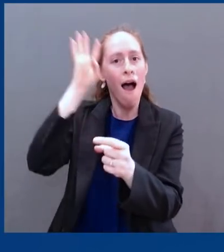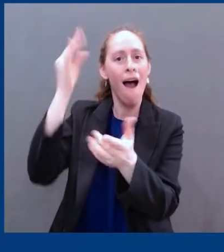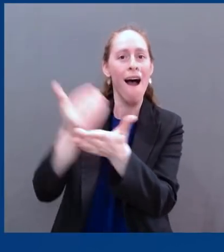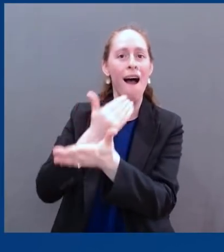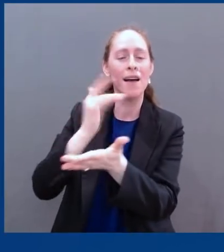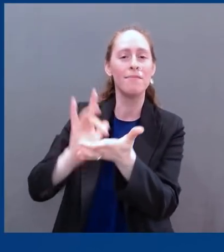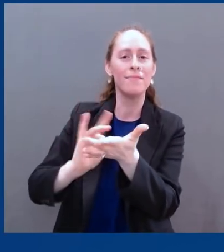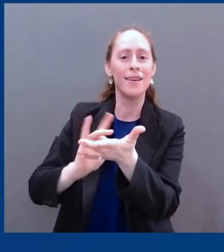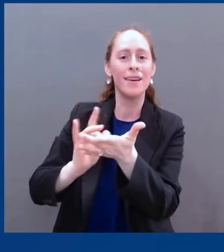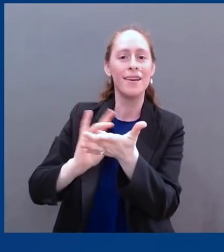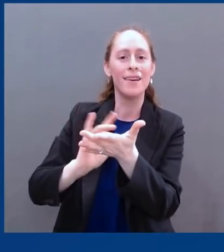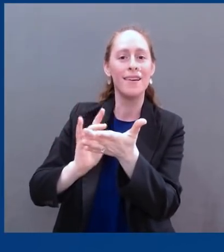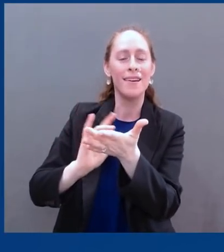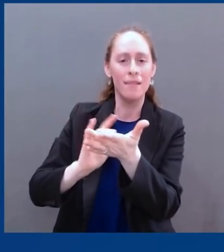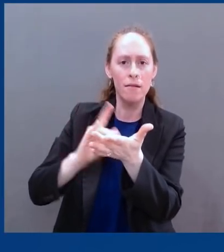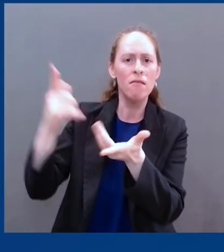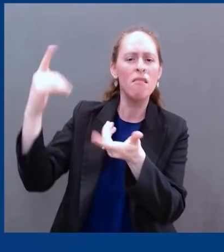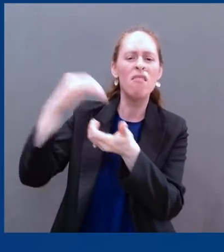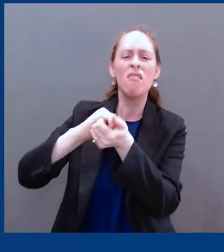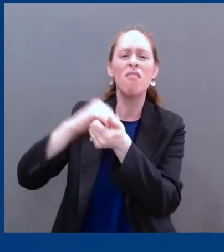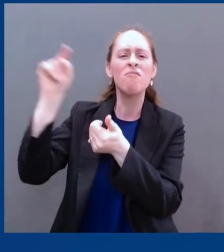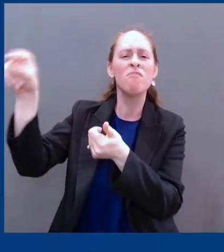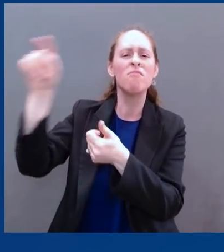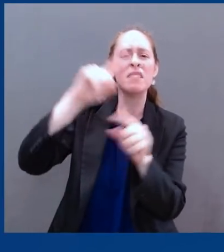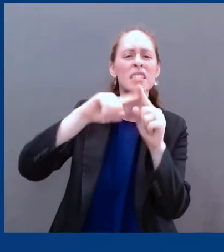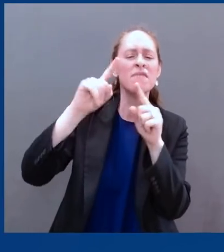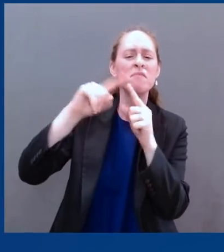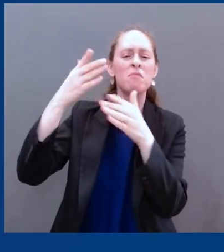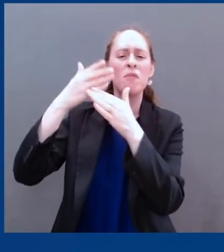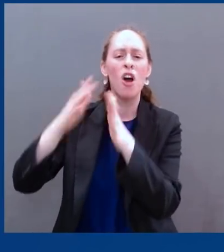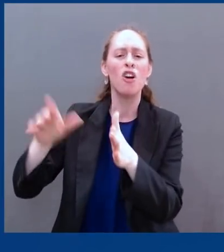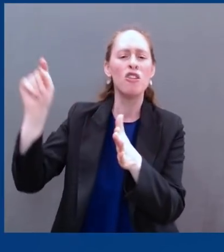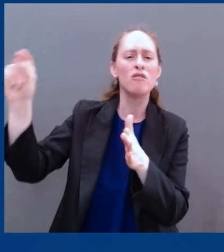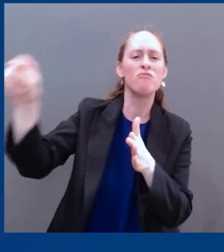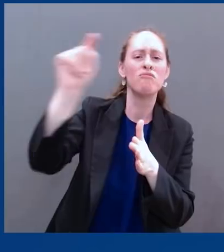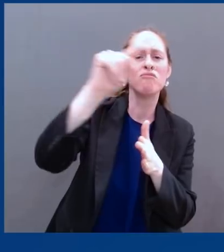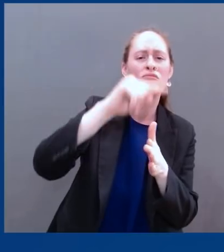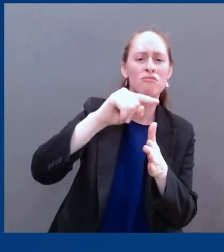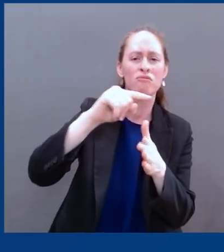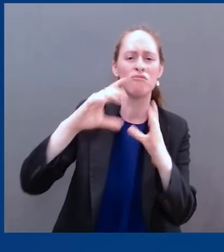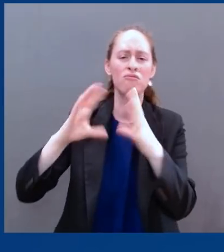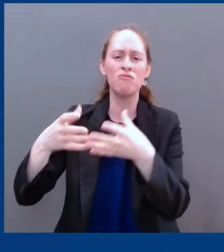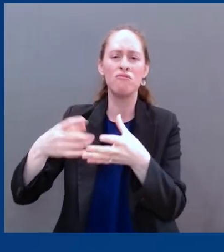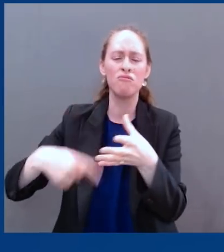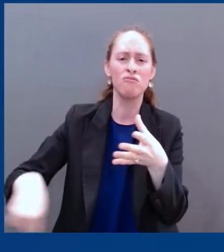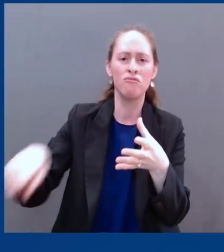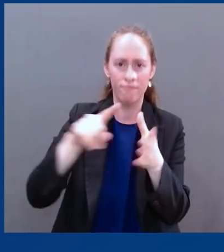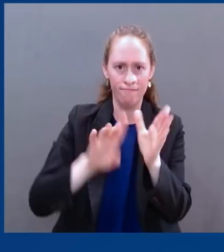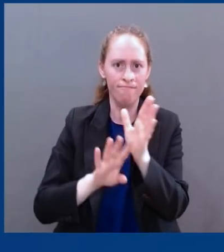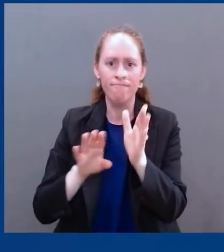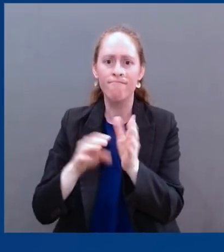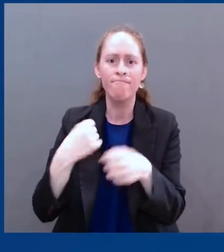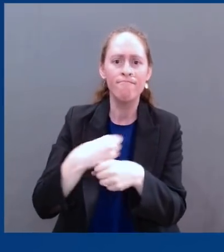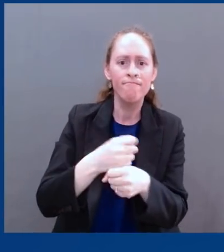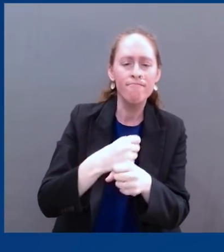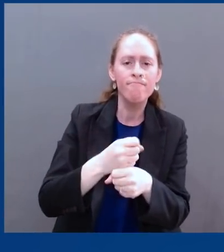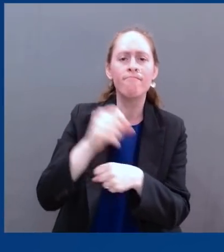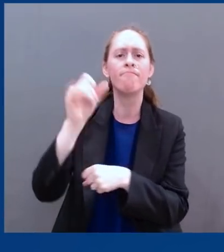with AbCellera and the NIAID Vaccine Research Center and ultimately developed by Eli Lilly.